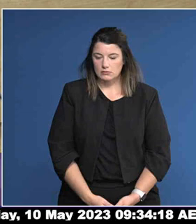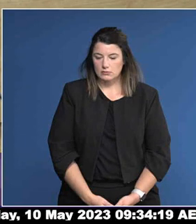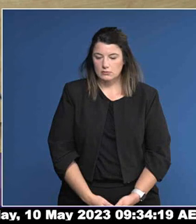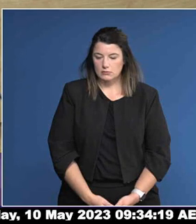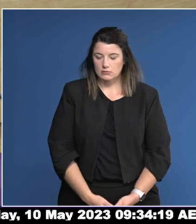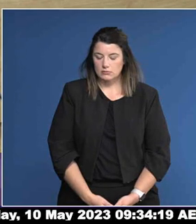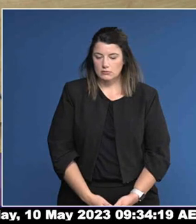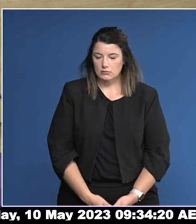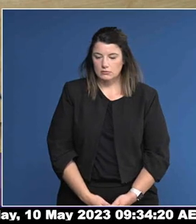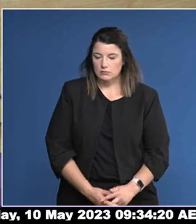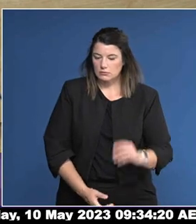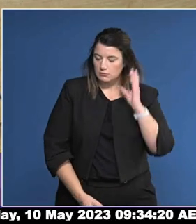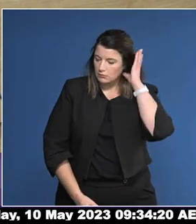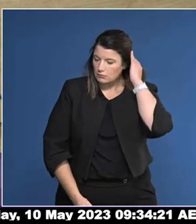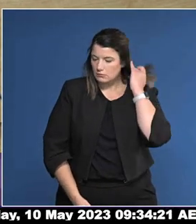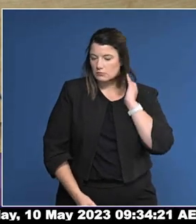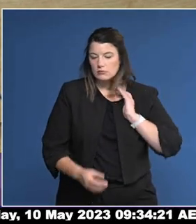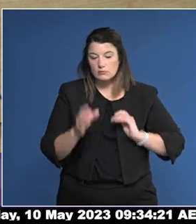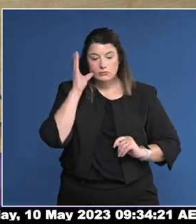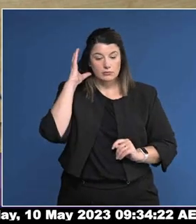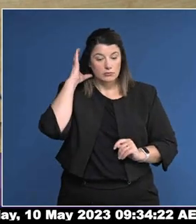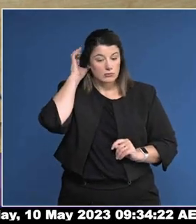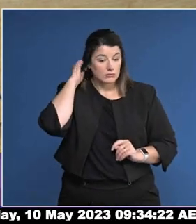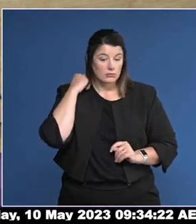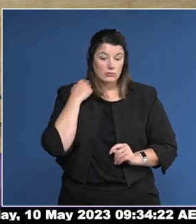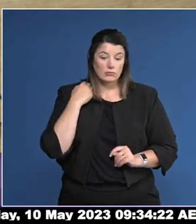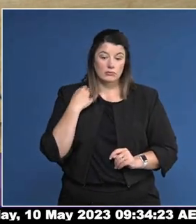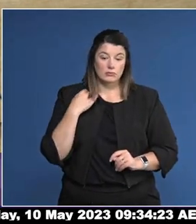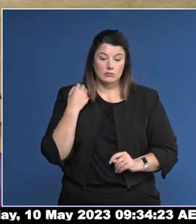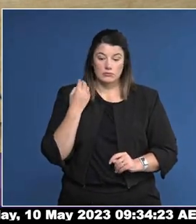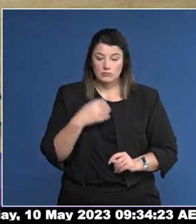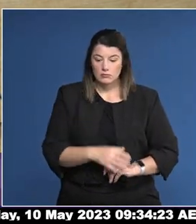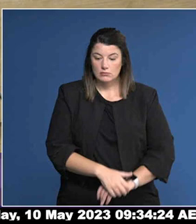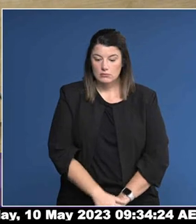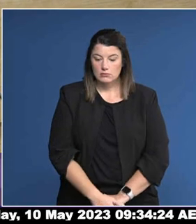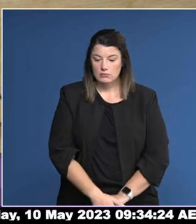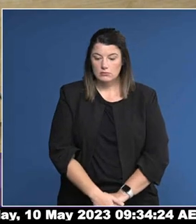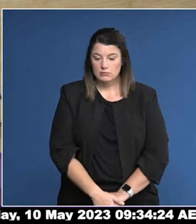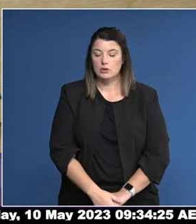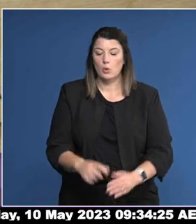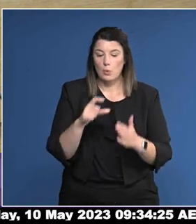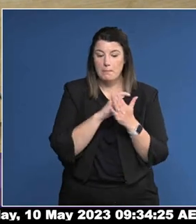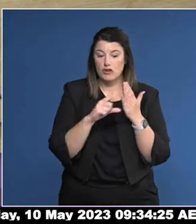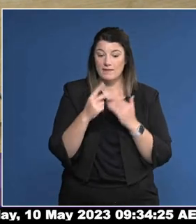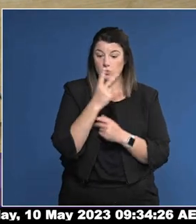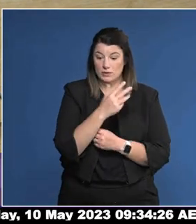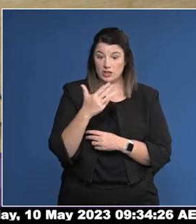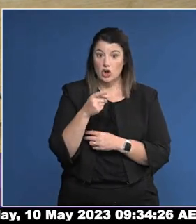29. The document's not paginated so I've just had to go by paragraph. Yes, thank you. MS EASTMAN: So, paragraph 29, you acknowledge that there was